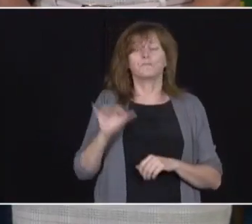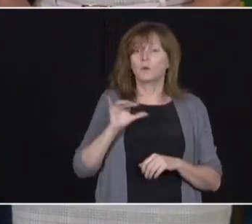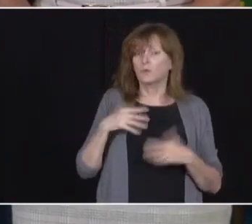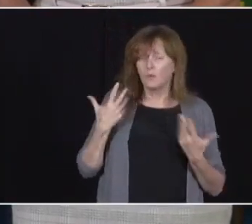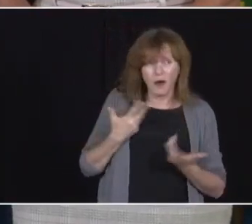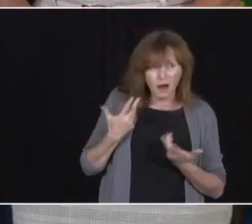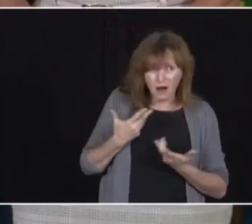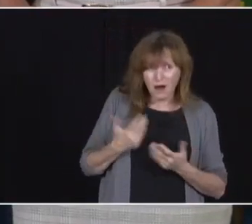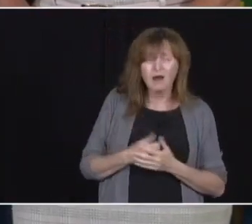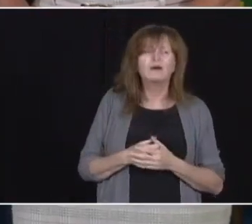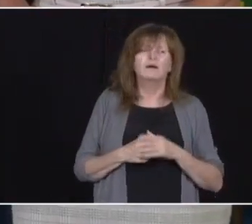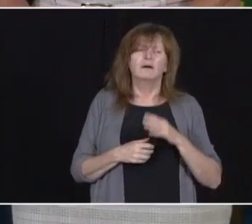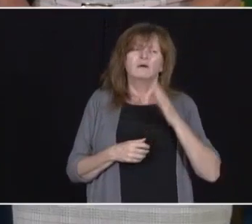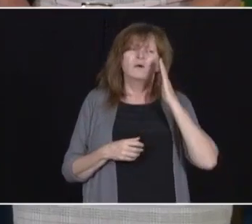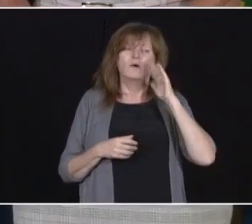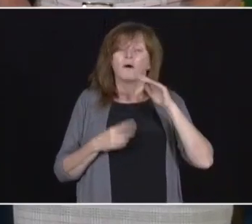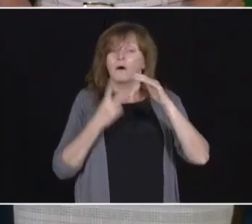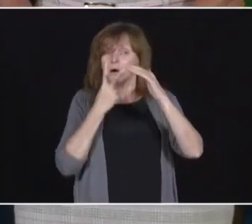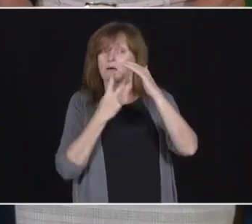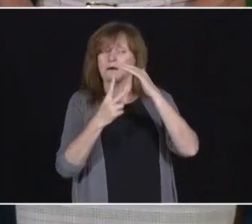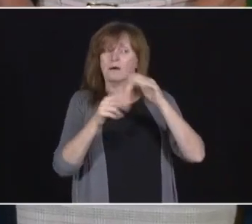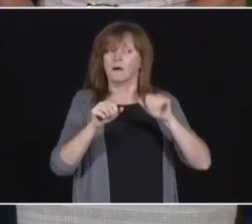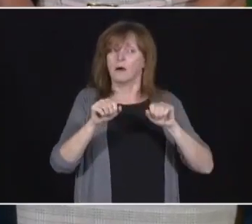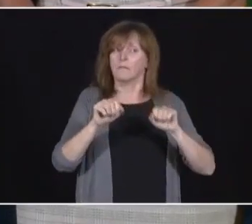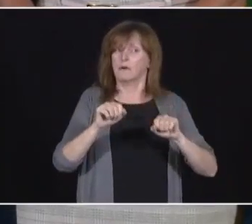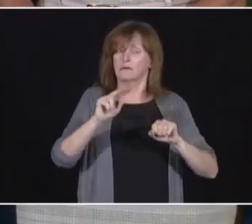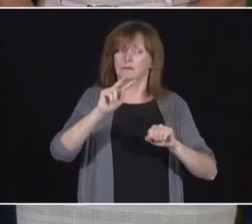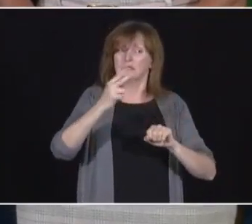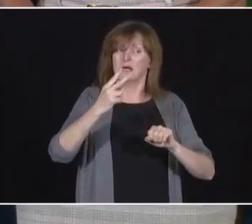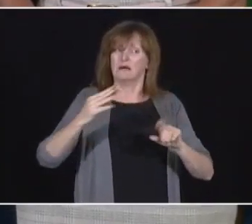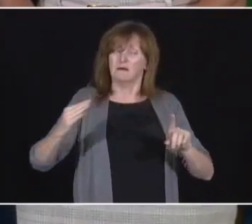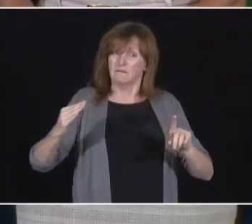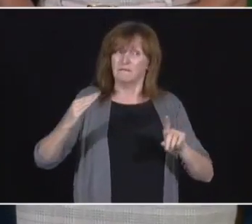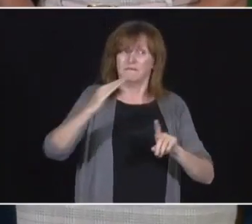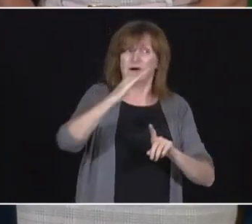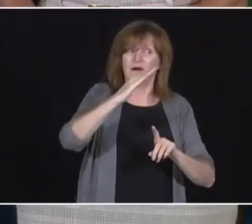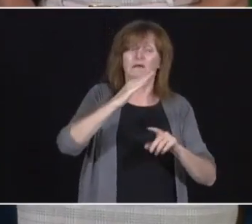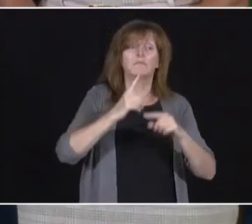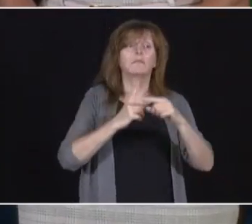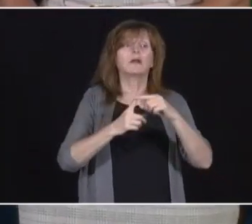continue, we need to be in there and to deal with that.